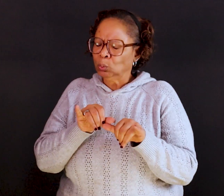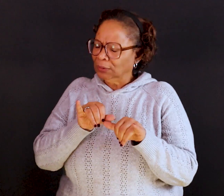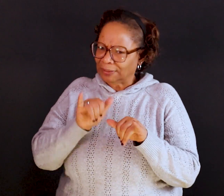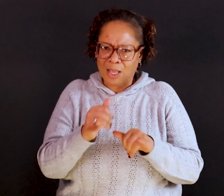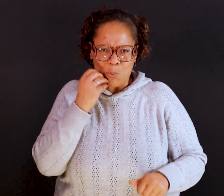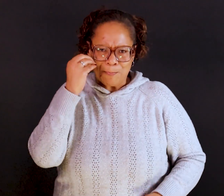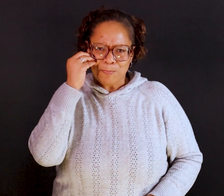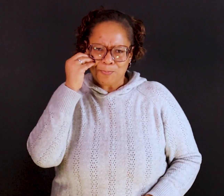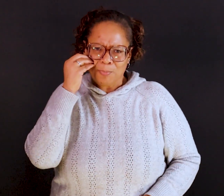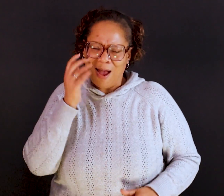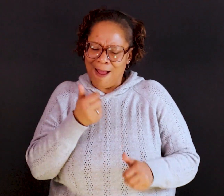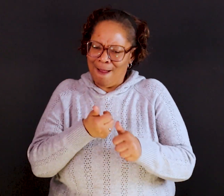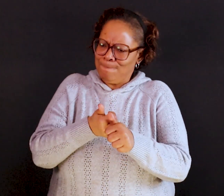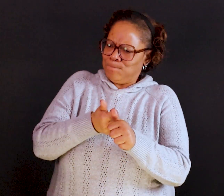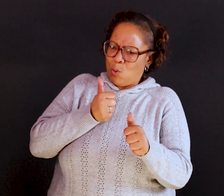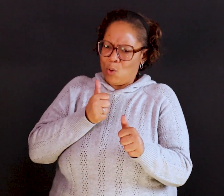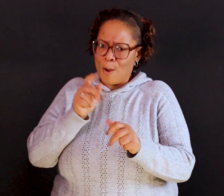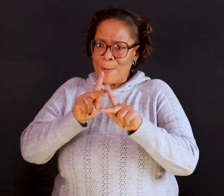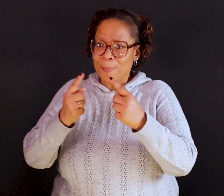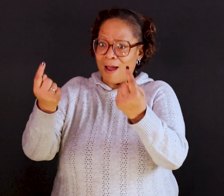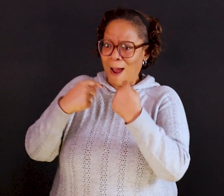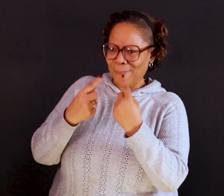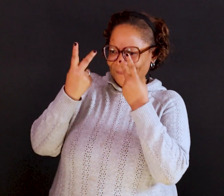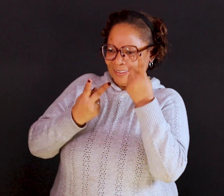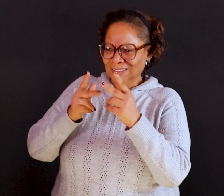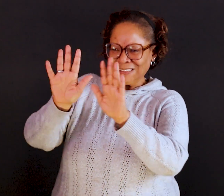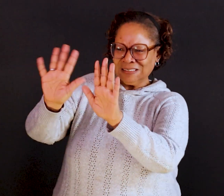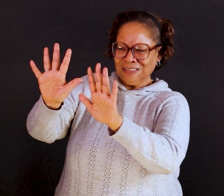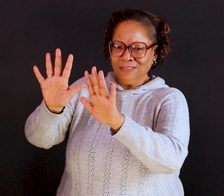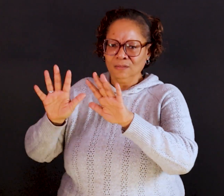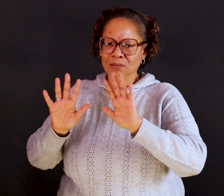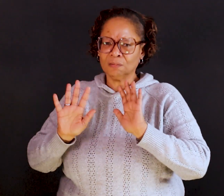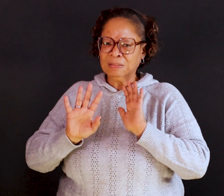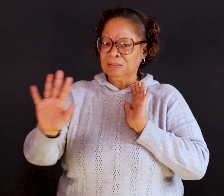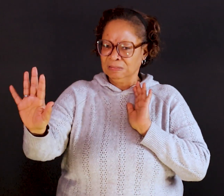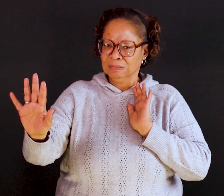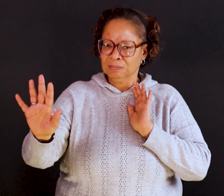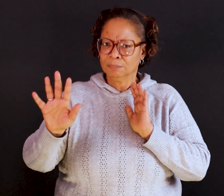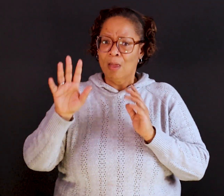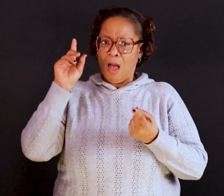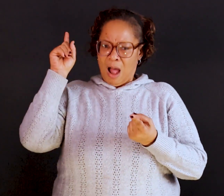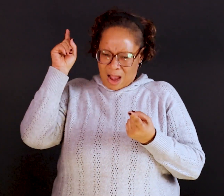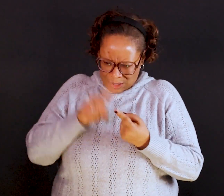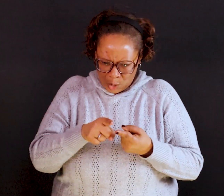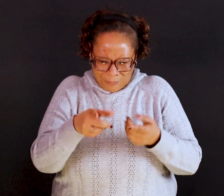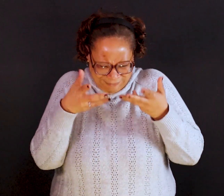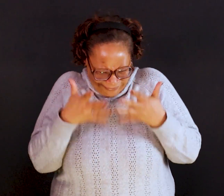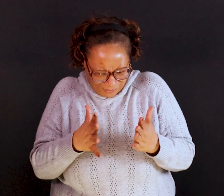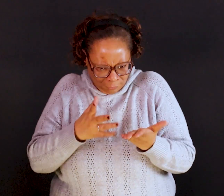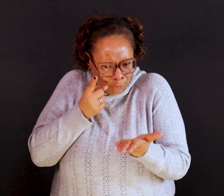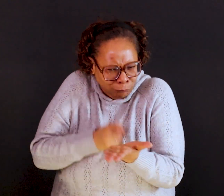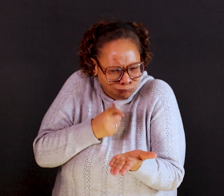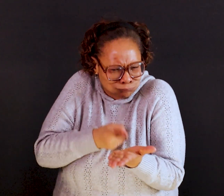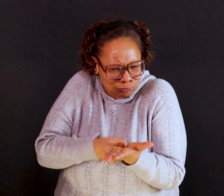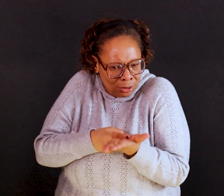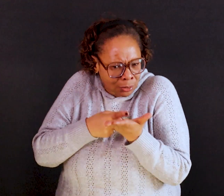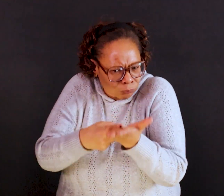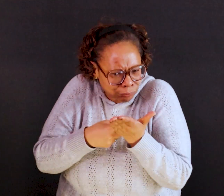Be sure to stay at home and avoid having visitors. Until you have talked with your doctor